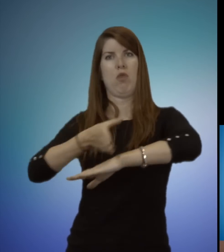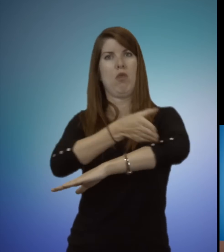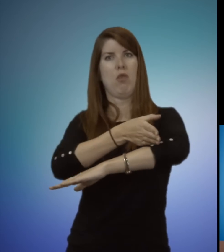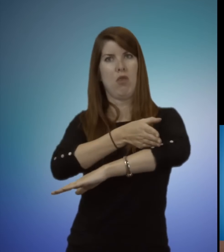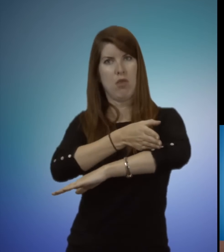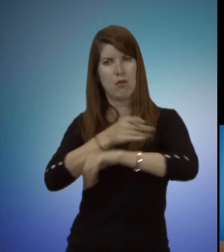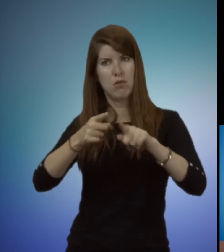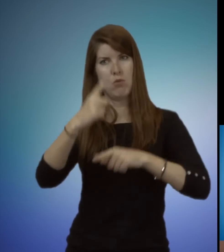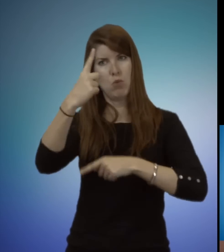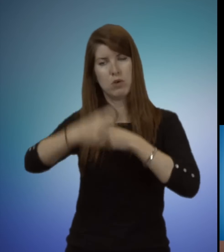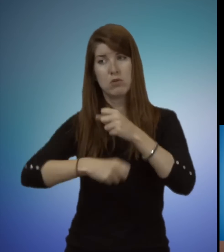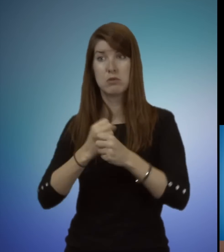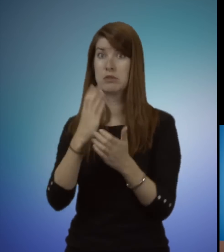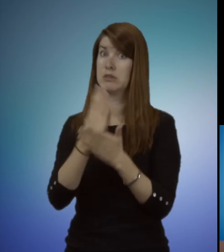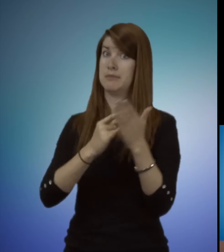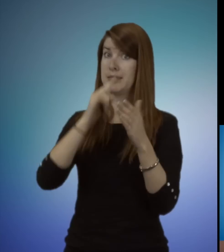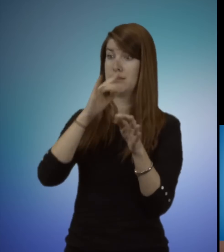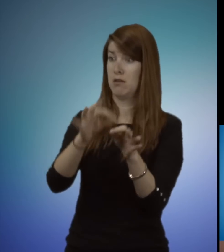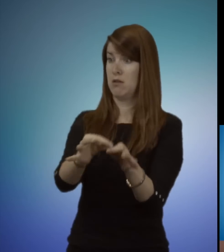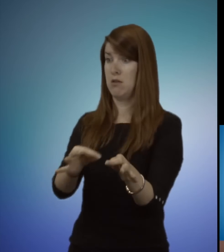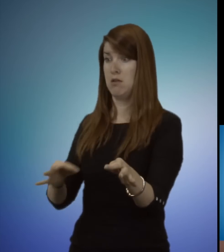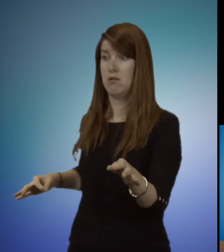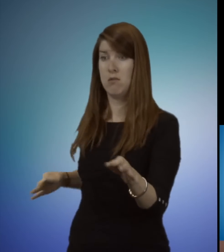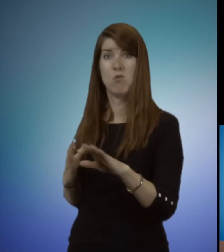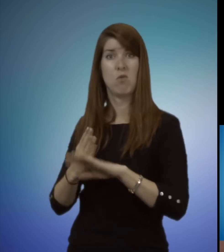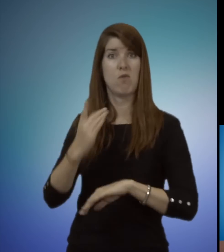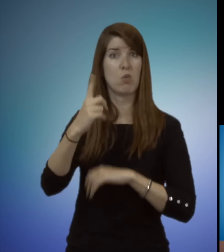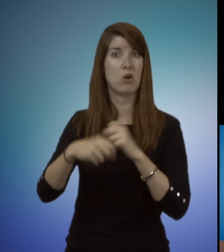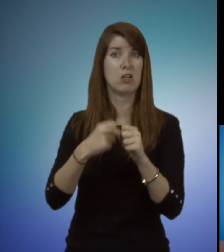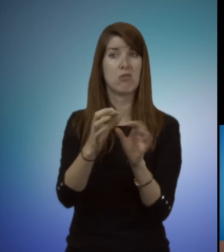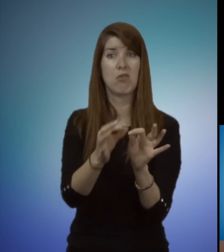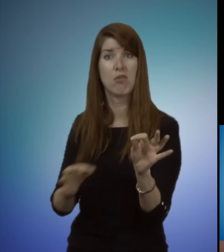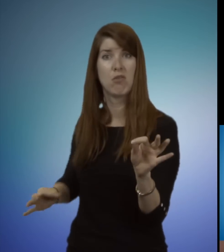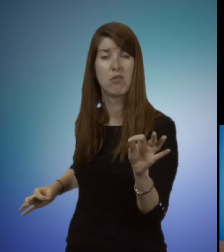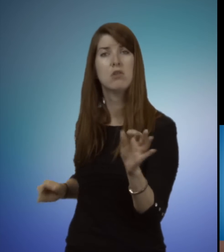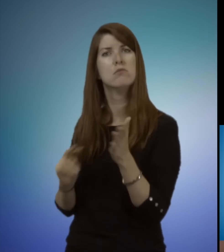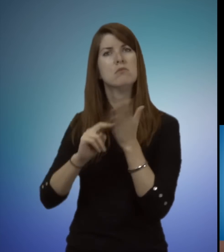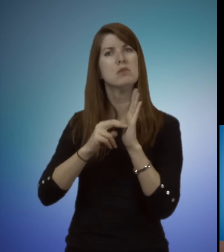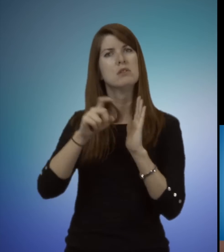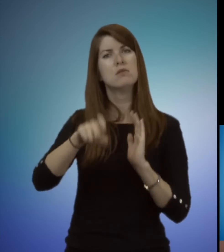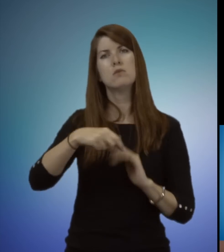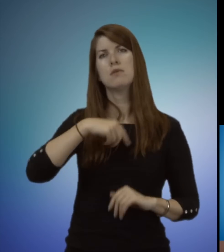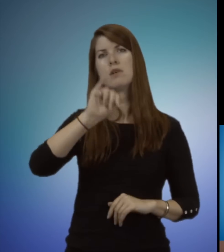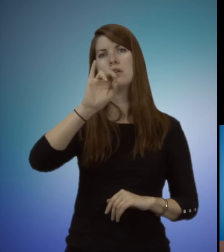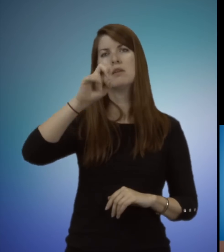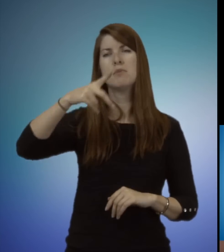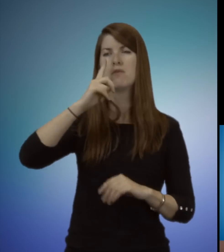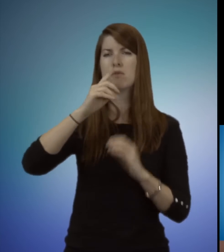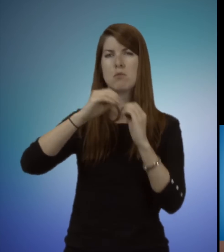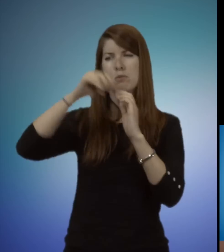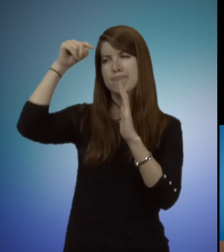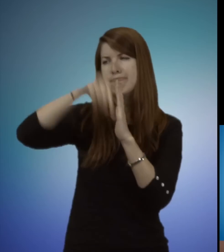Some children need to make up more than a year and so those children would need an IEP that's constructed to give more intense services to try